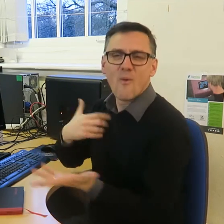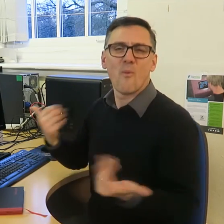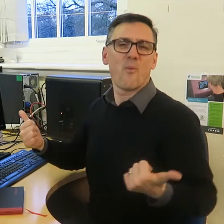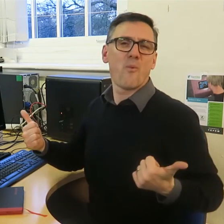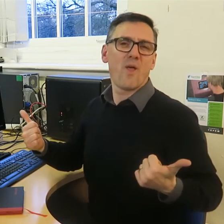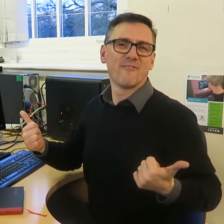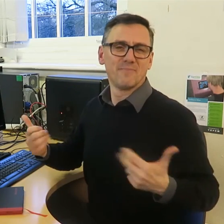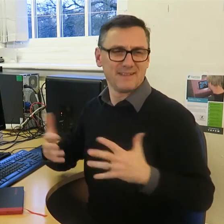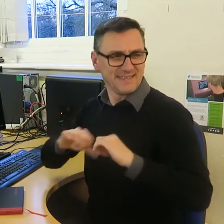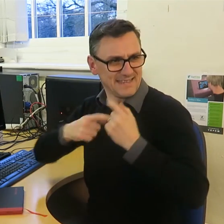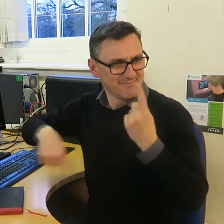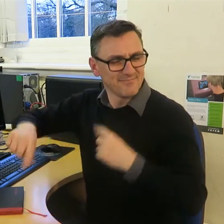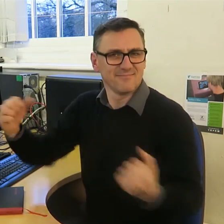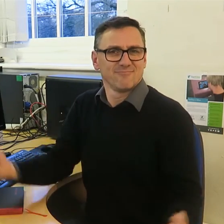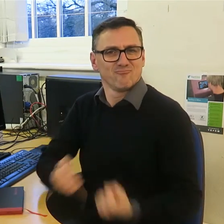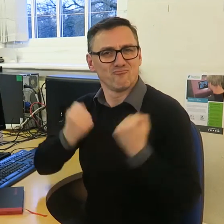We have such a strong team.